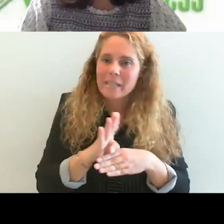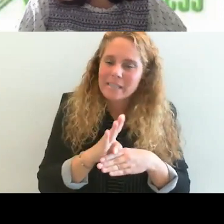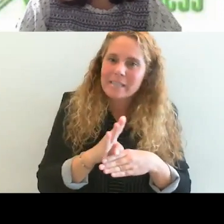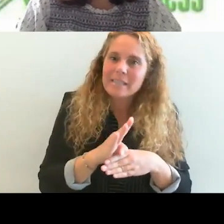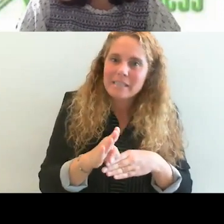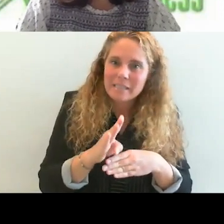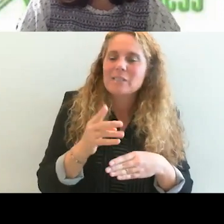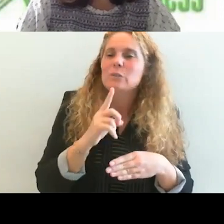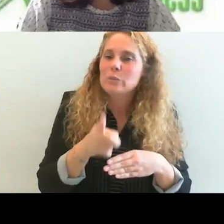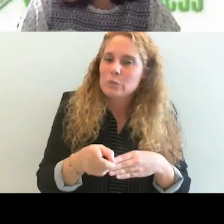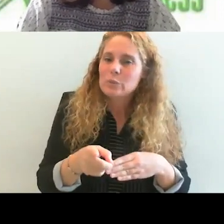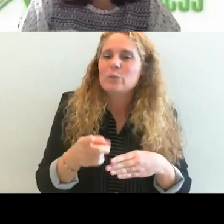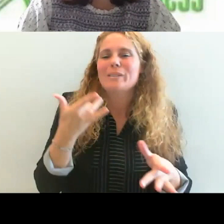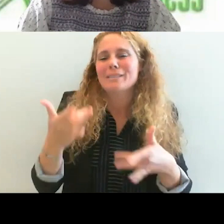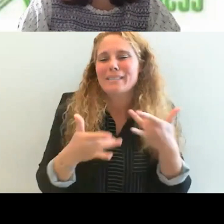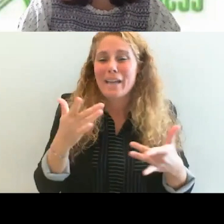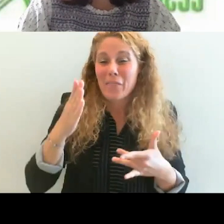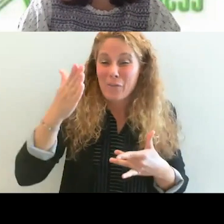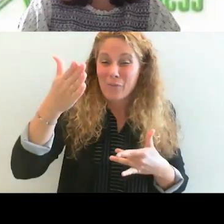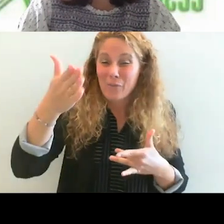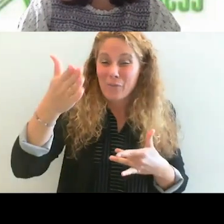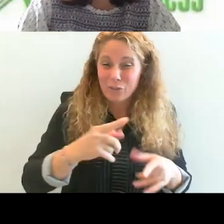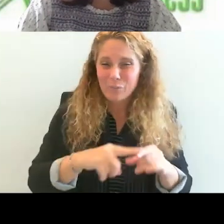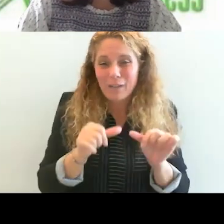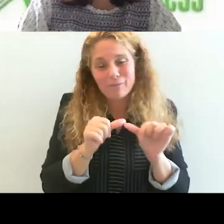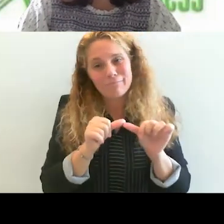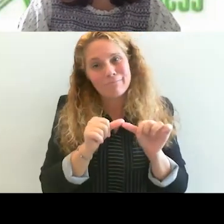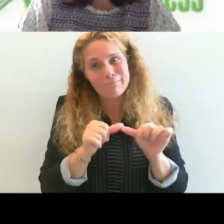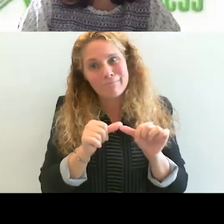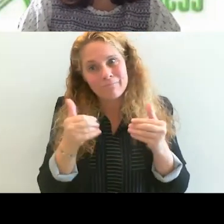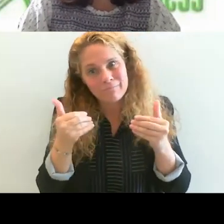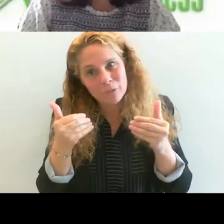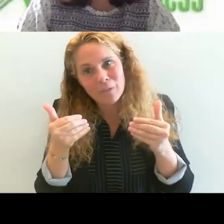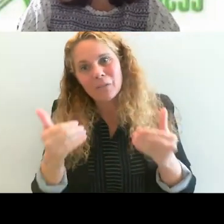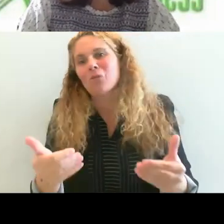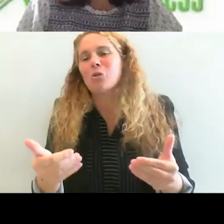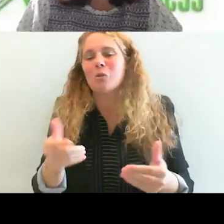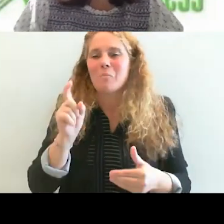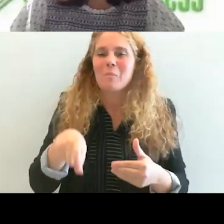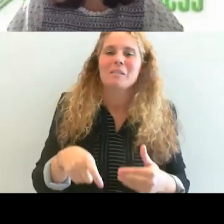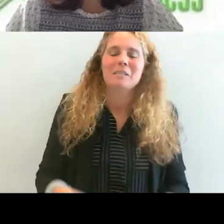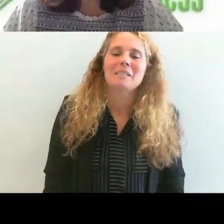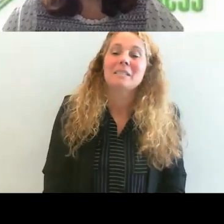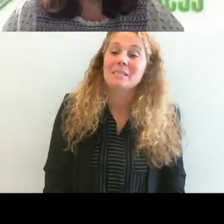EXCITED ABOUT THE FUTURE AND WE HAVE TO KEEP THINGS MOVING FORWARD.